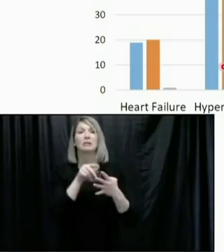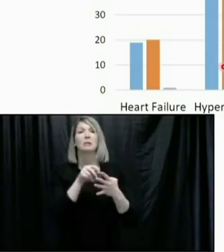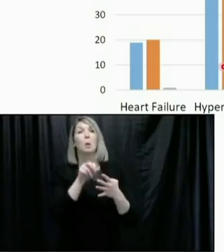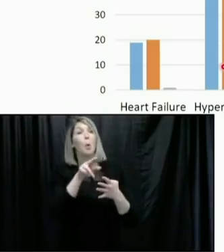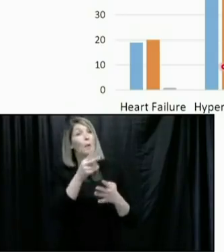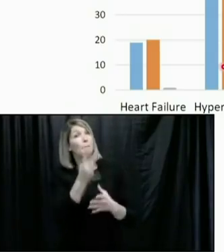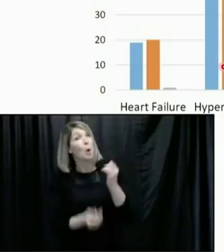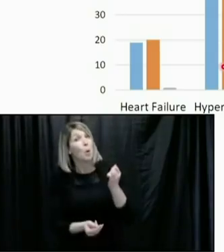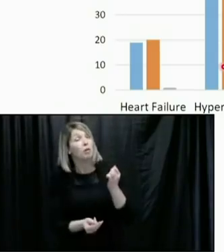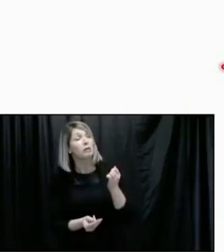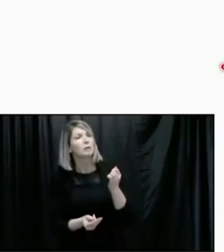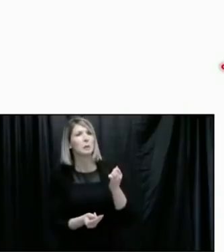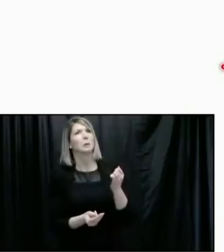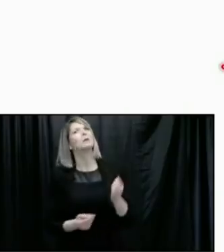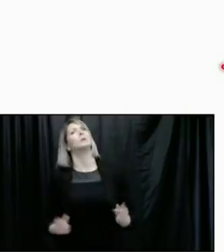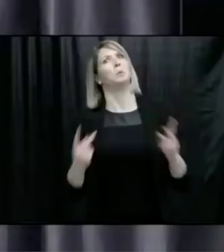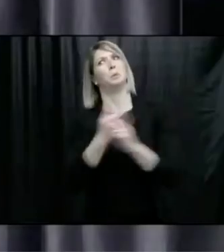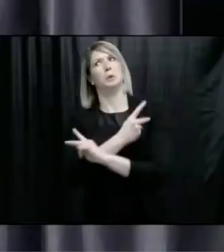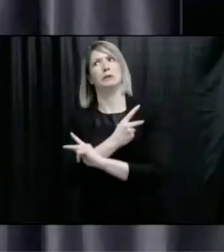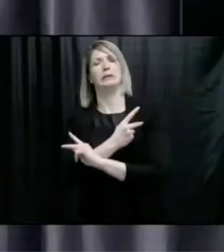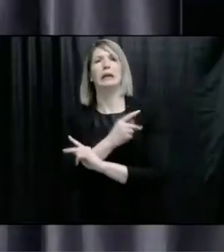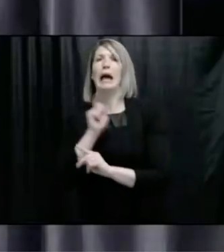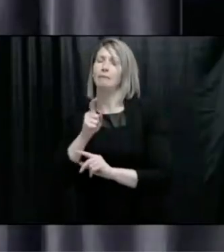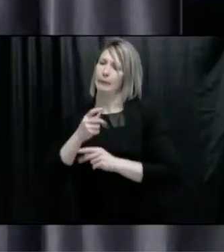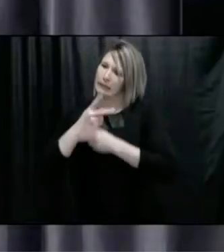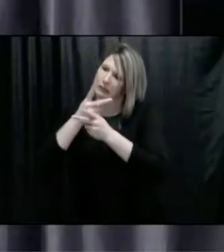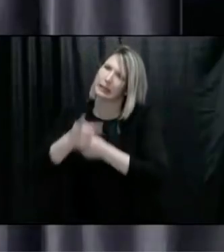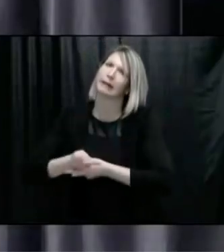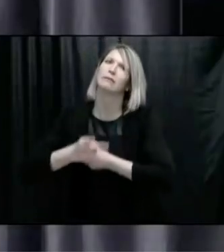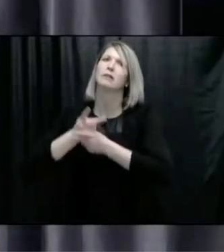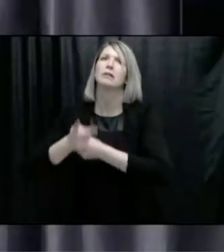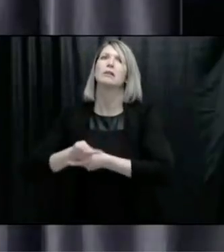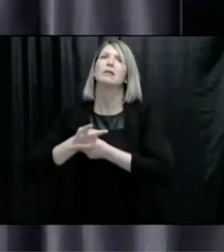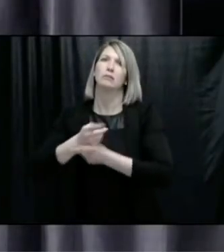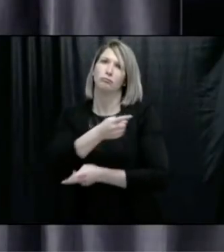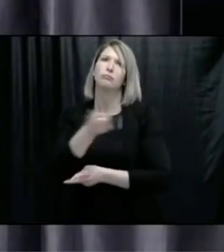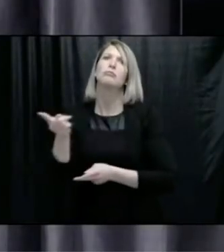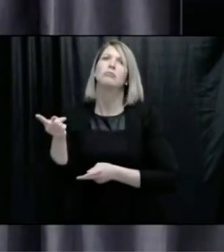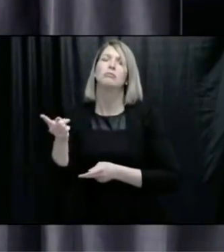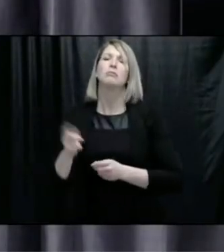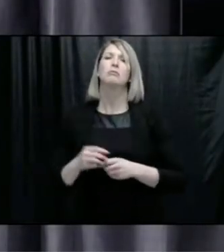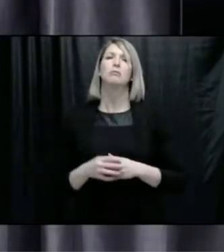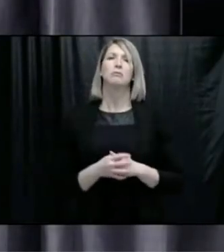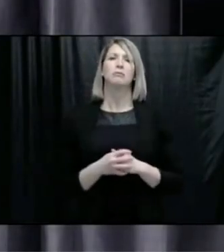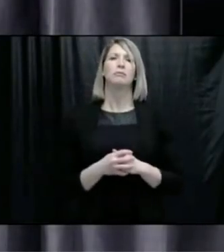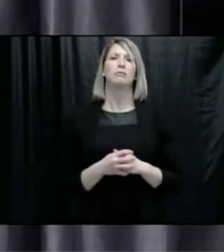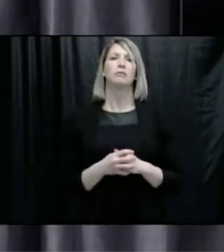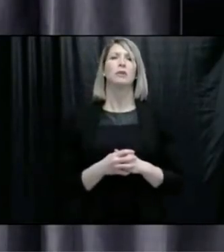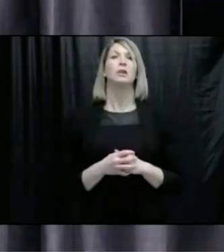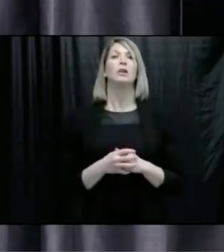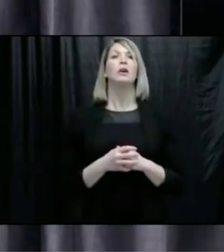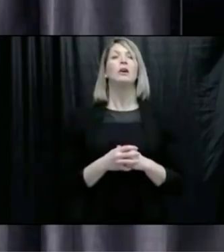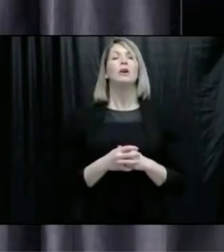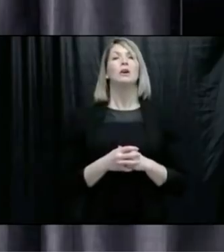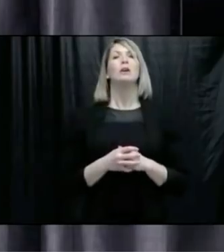EXTRA VIGILANT IN TERMS OF WHAT YOU ARE DOING.